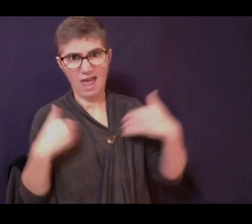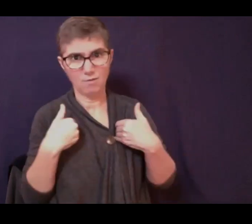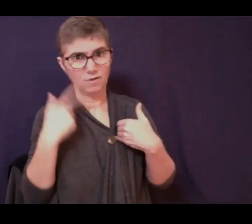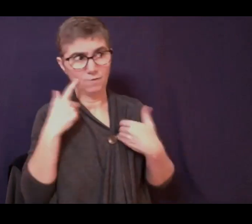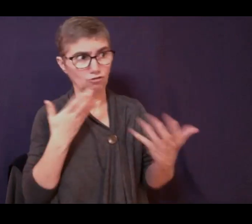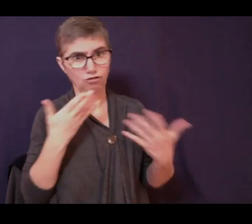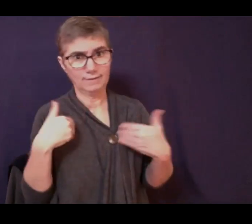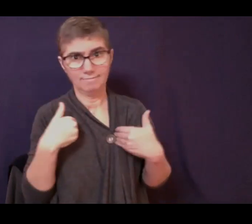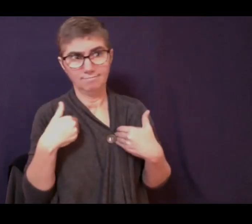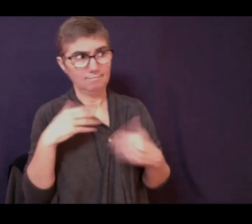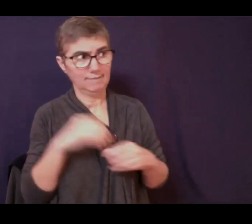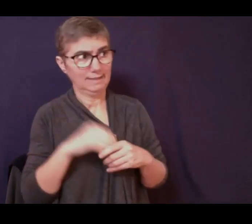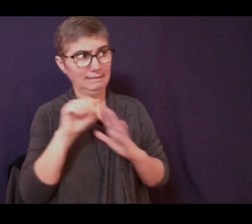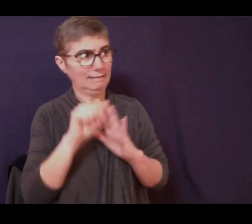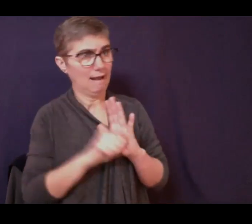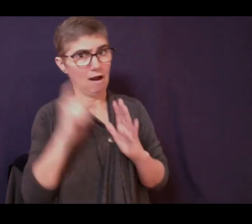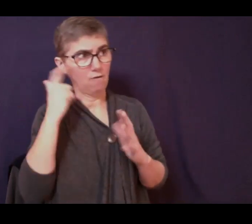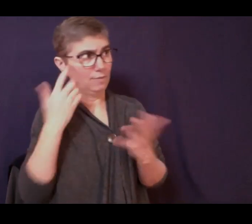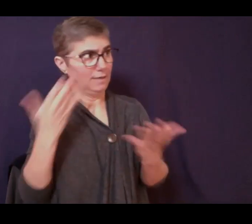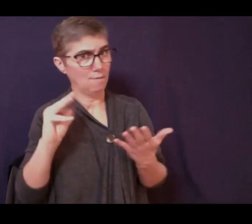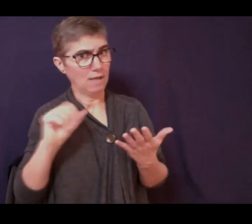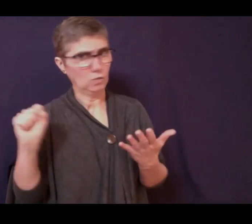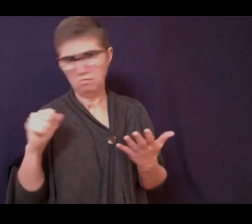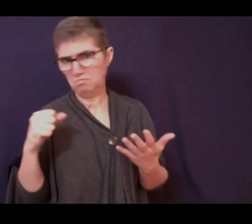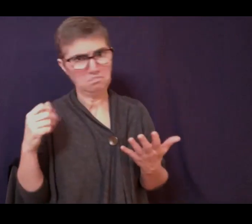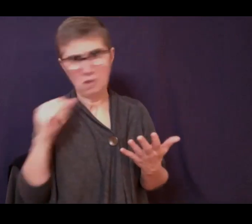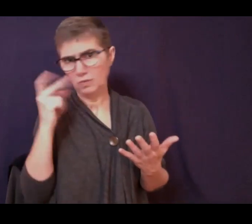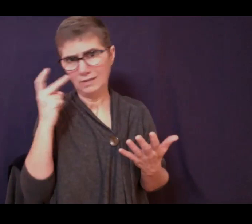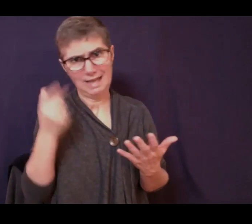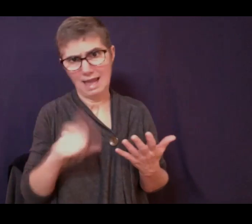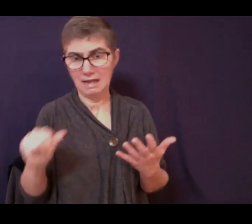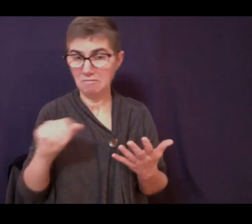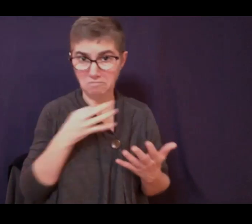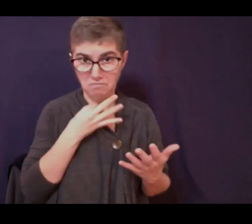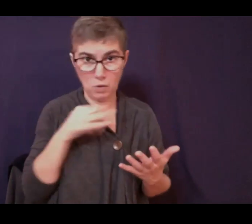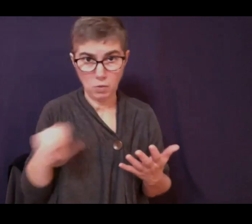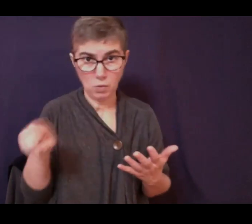exist I'd be curious if any of you are aware of an animal other than a dog